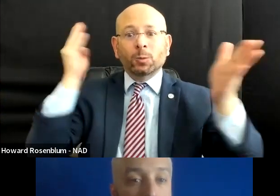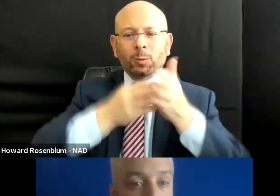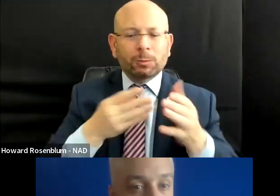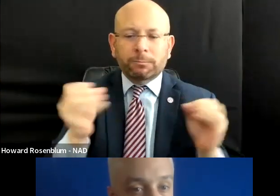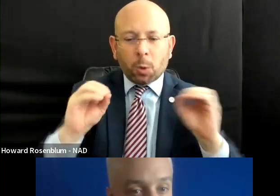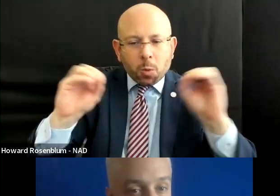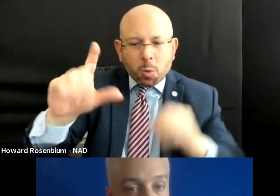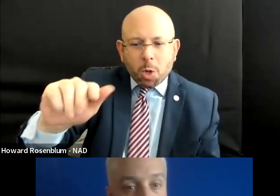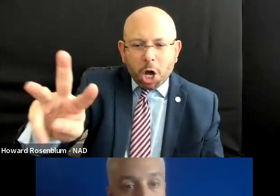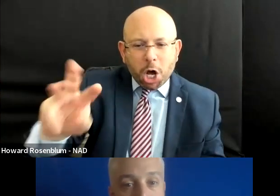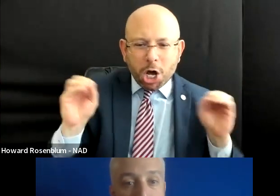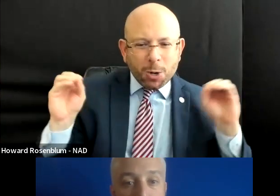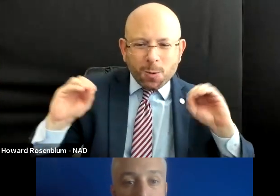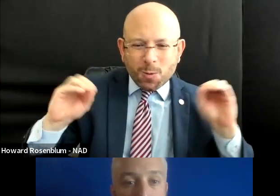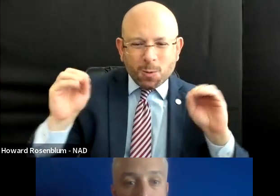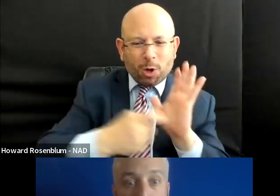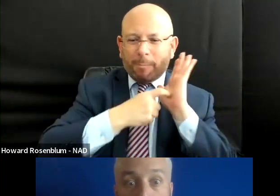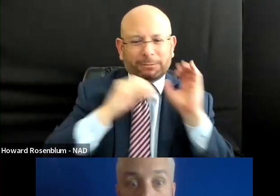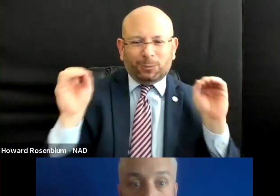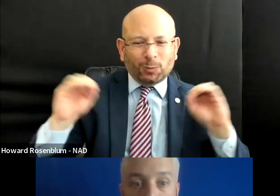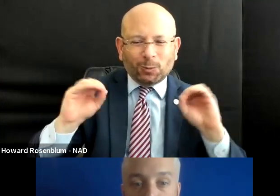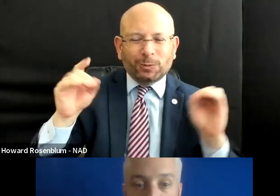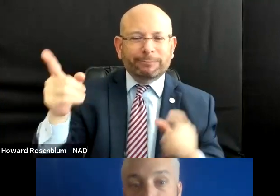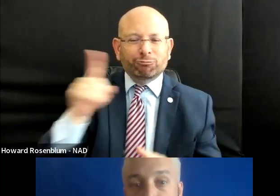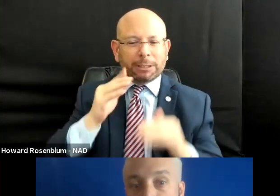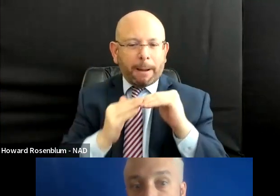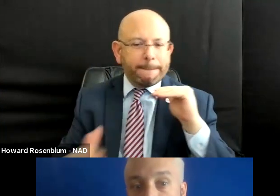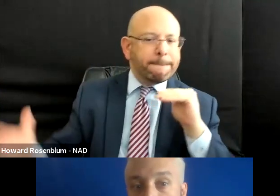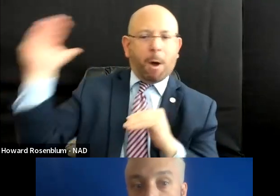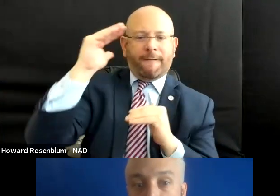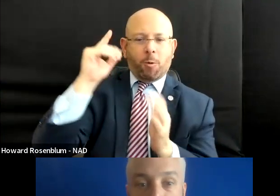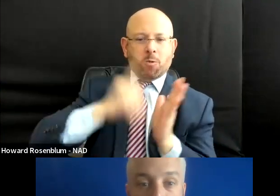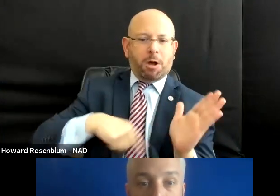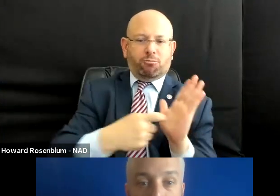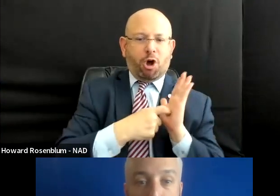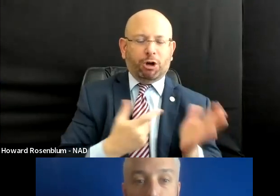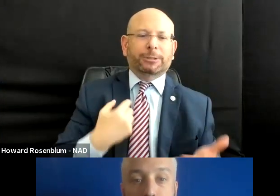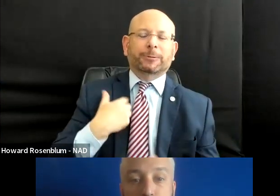jump, okay, who do we have to go to to keep ASL accessible